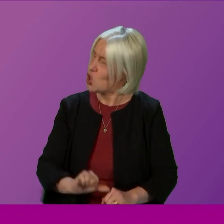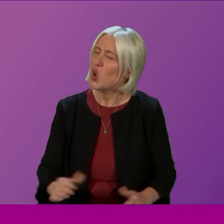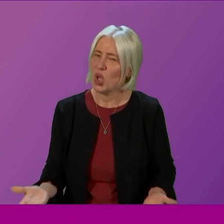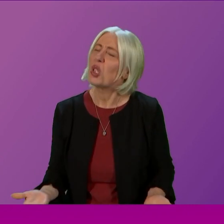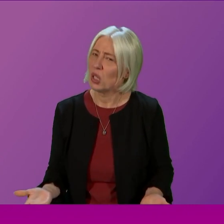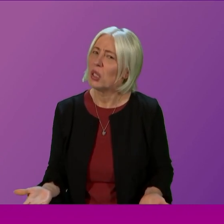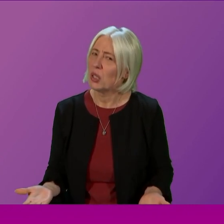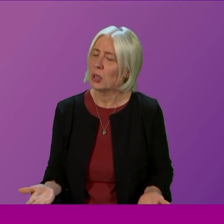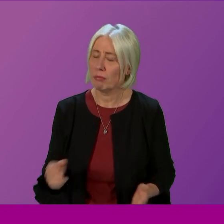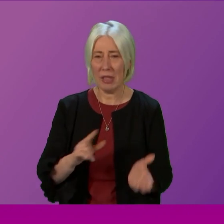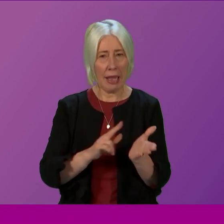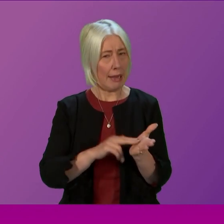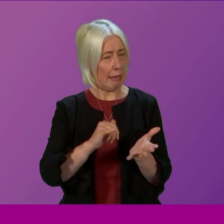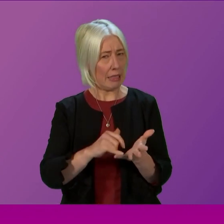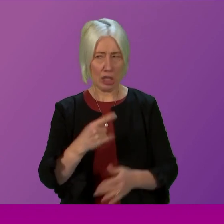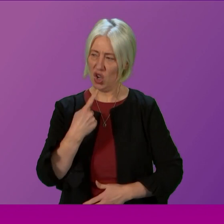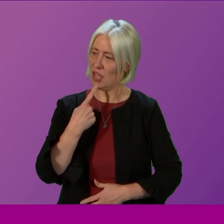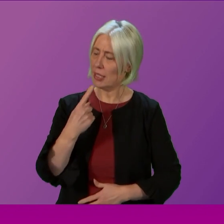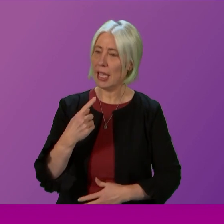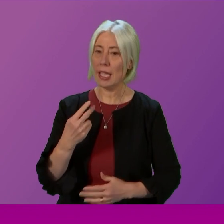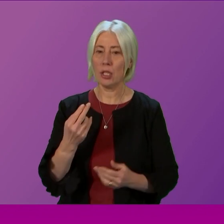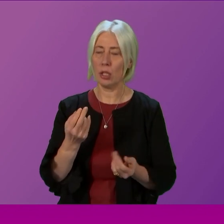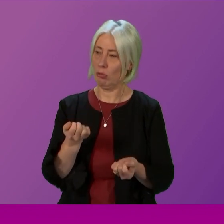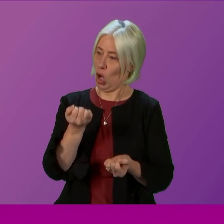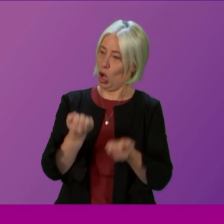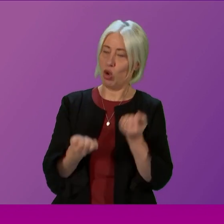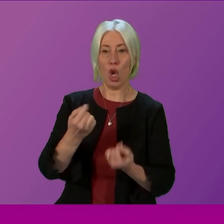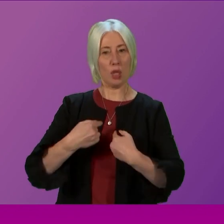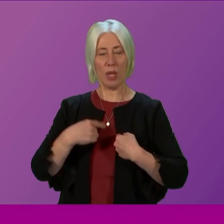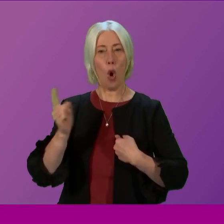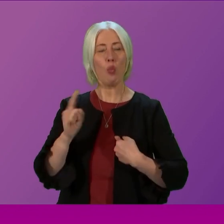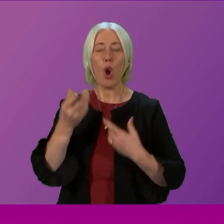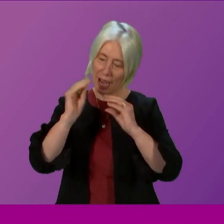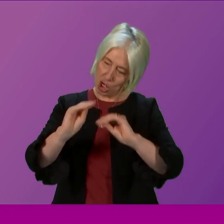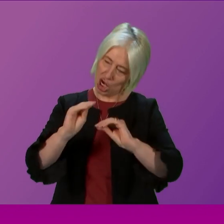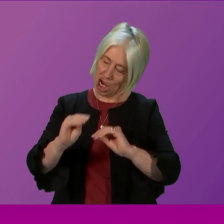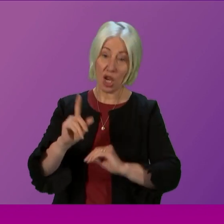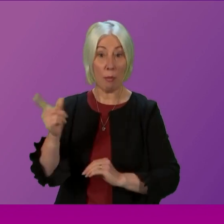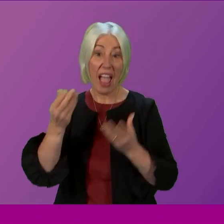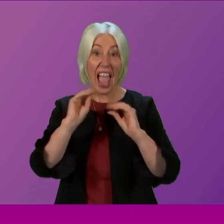Nicola Sturgeon said, “Judge me on education.” Well, the education secretary has done exactly